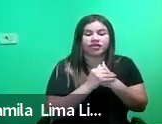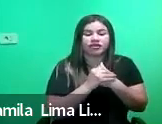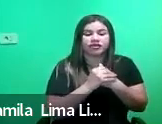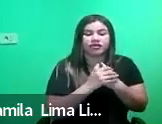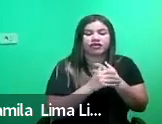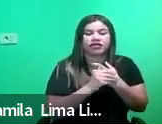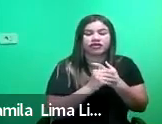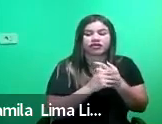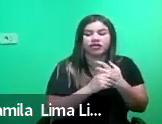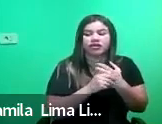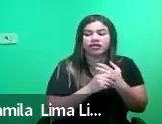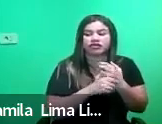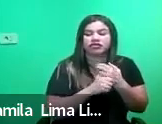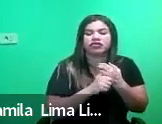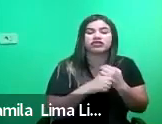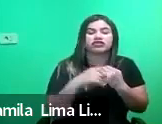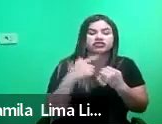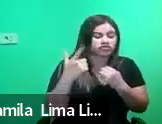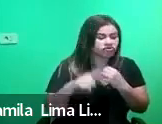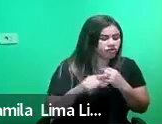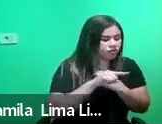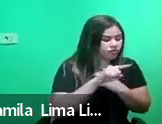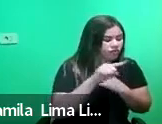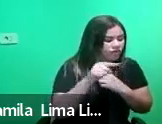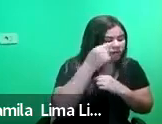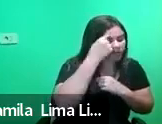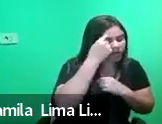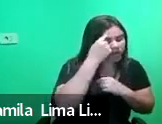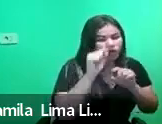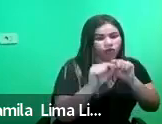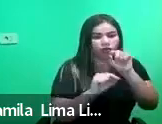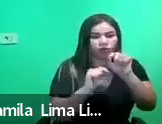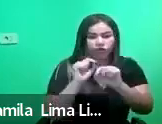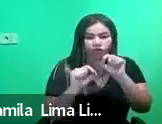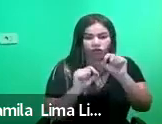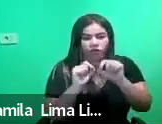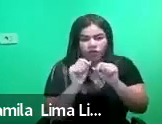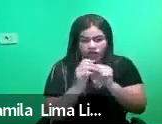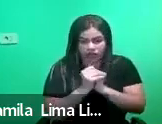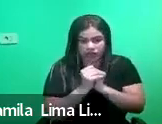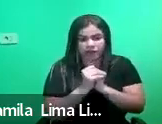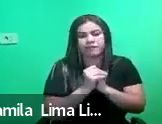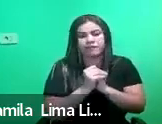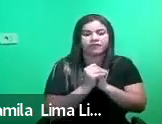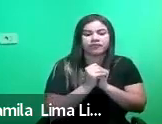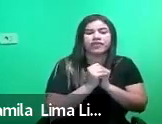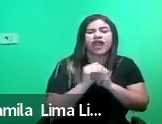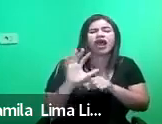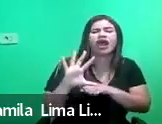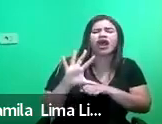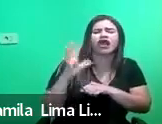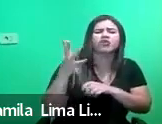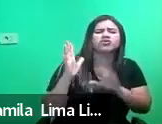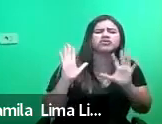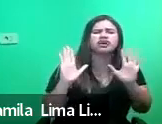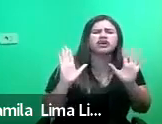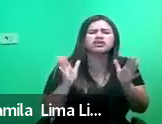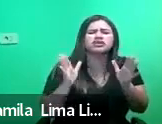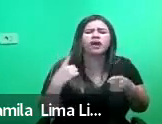I wonder what you make of that wonder what you make of that example? My friends friends? How many friends? How many times has this happened to us?